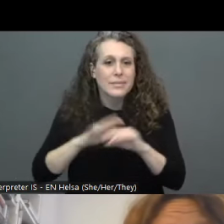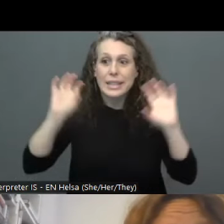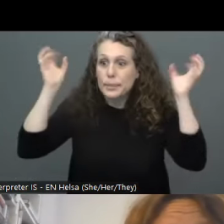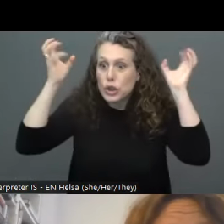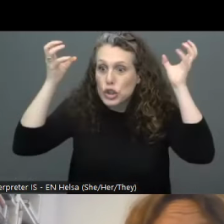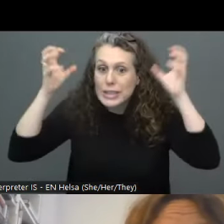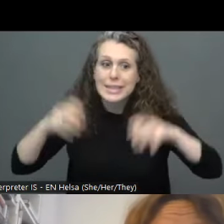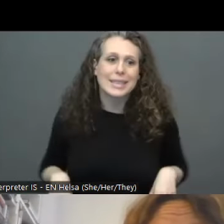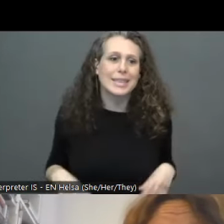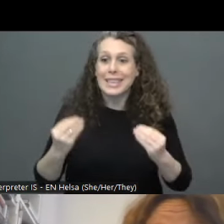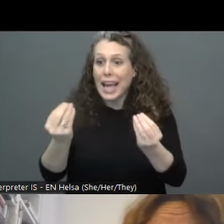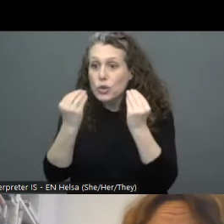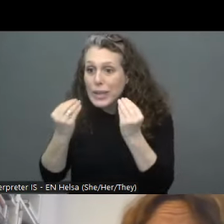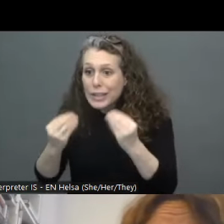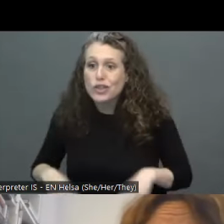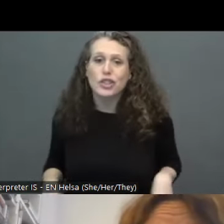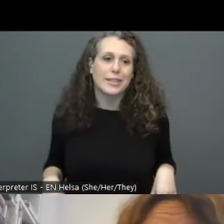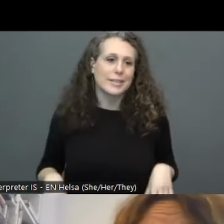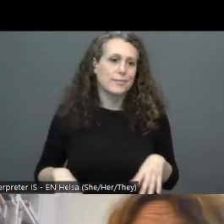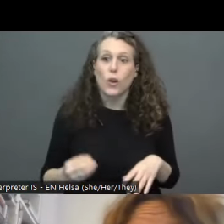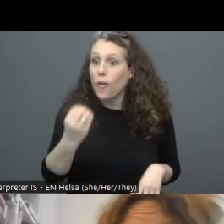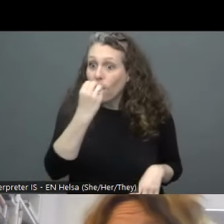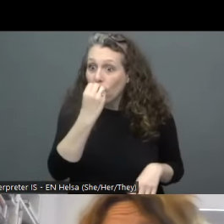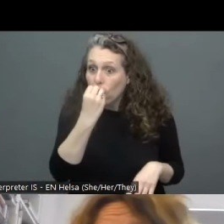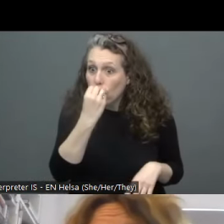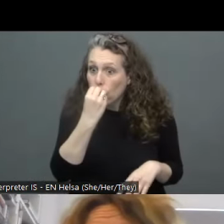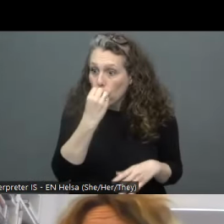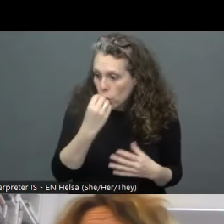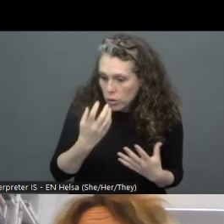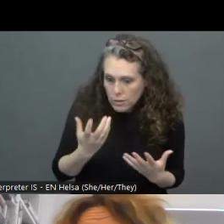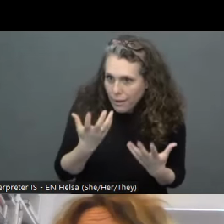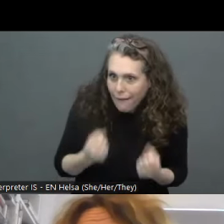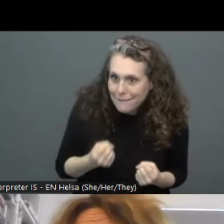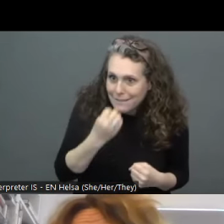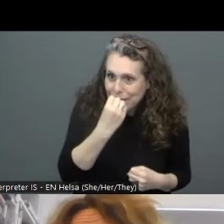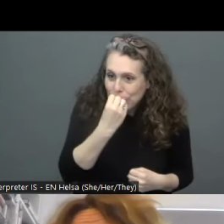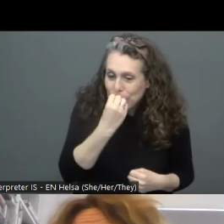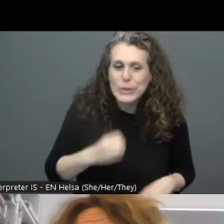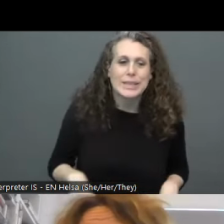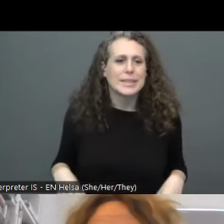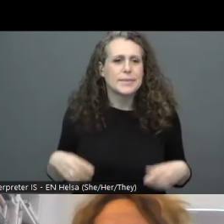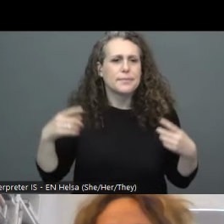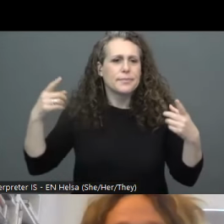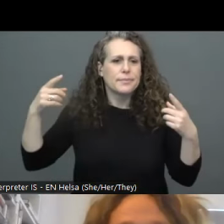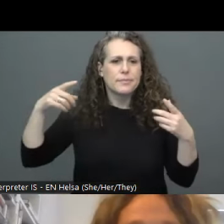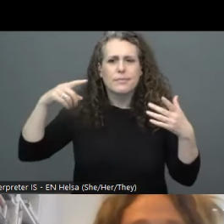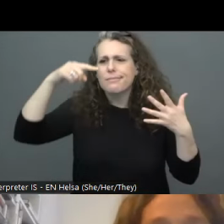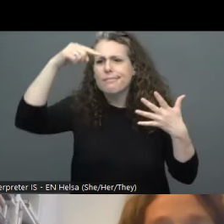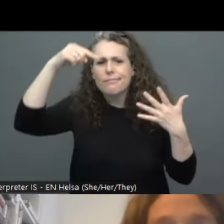and food security, to name the next ones, which were addressed.